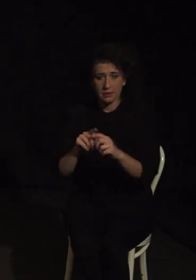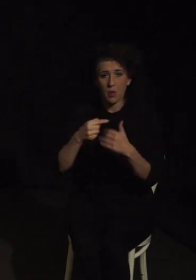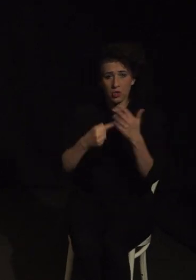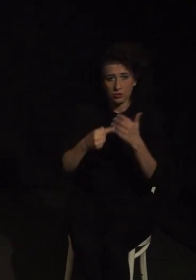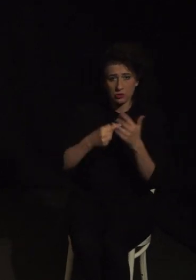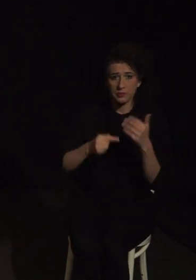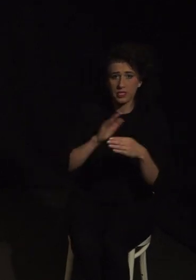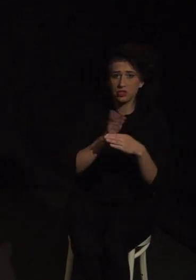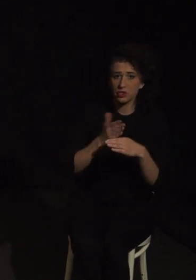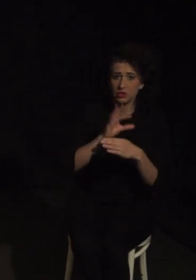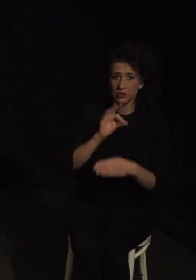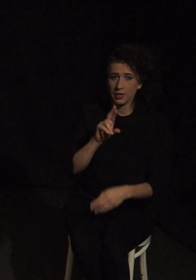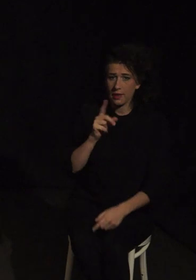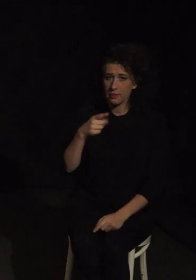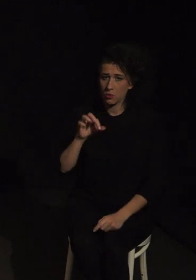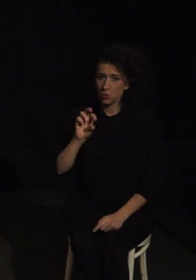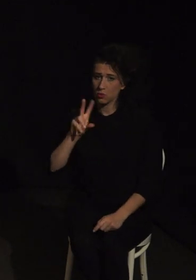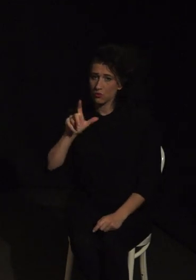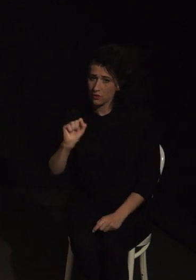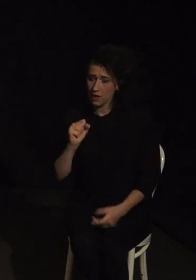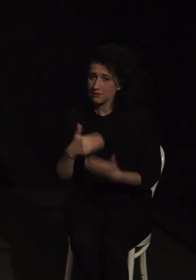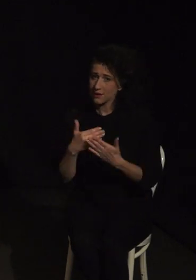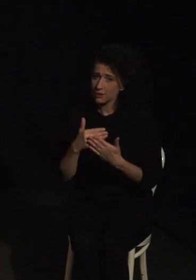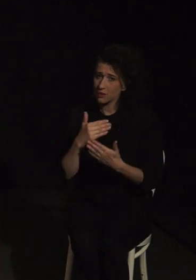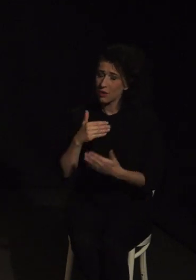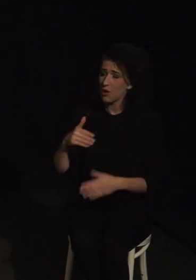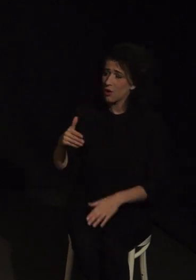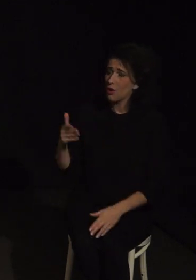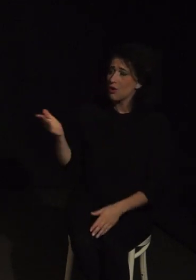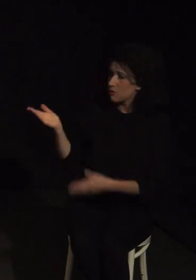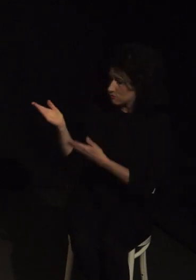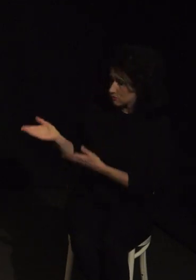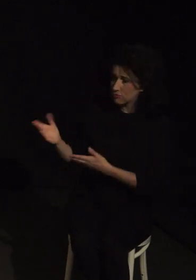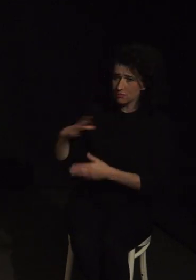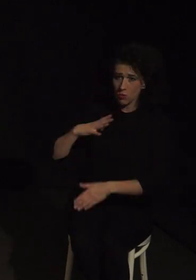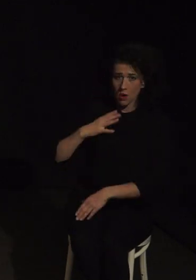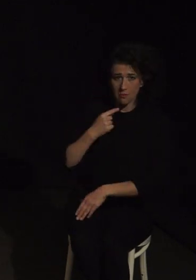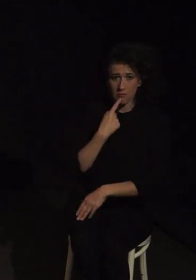without the things Irena talks about, that the text allows us